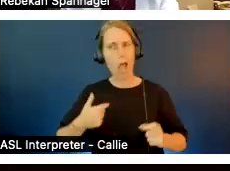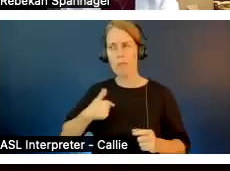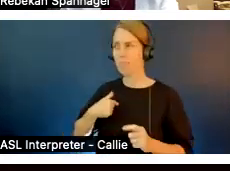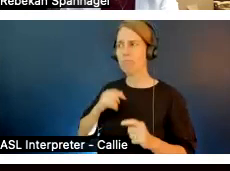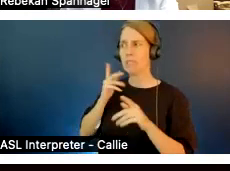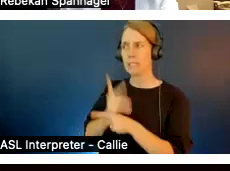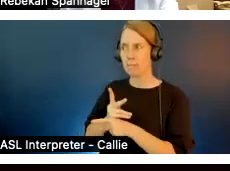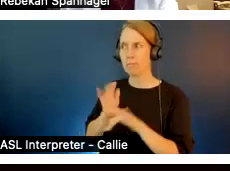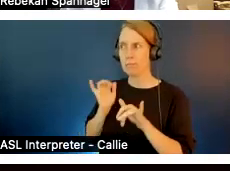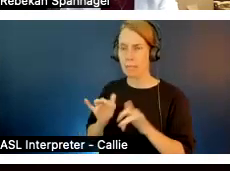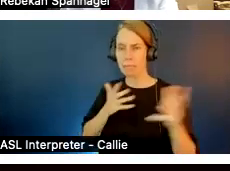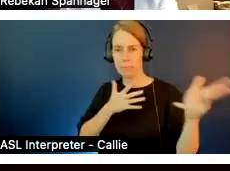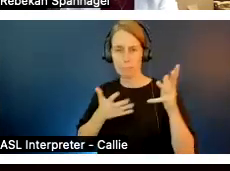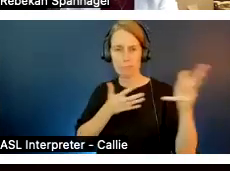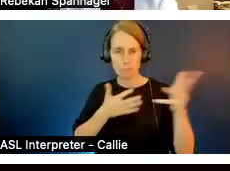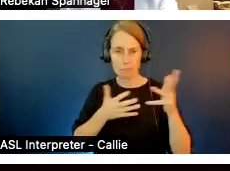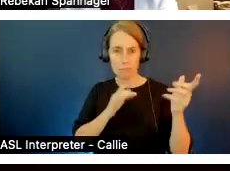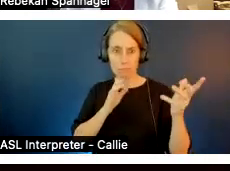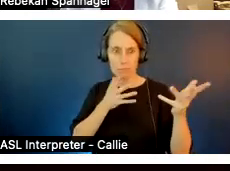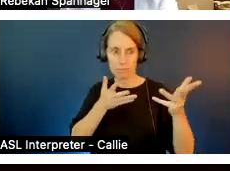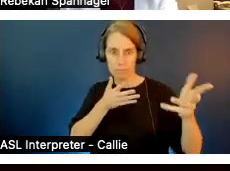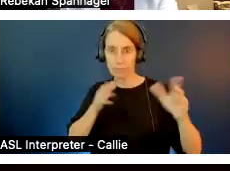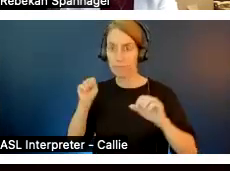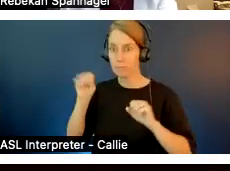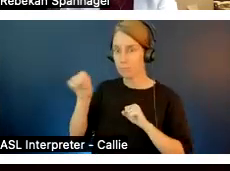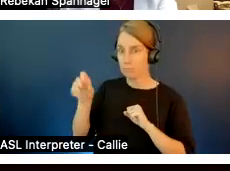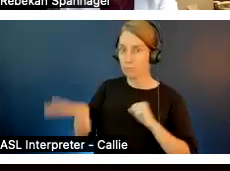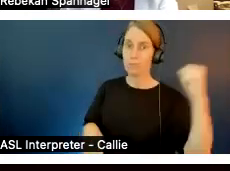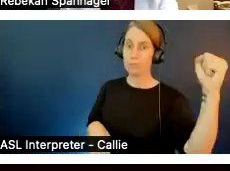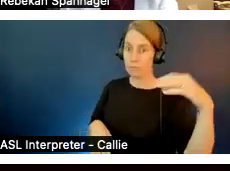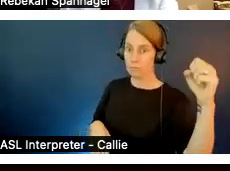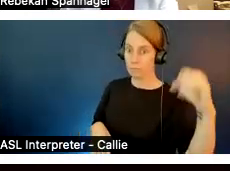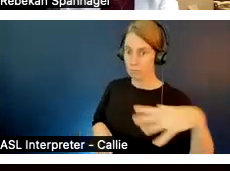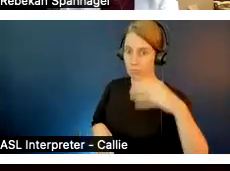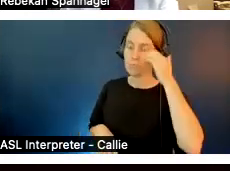and any documentation that is going to be presented as evidence usually would have